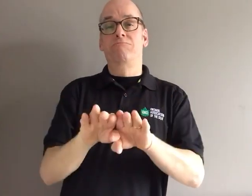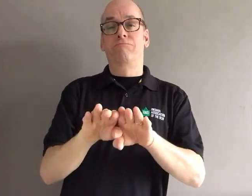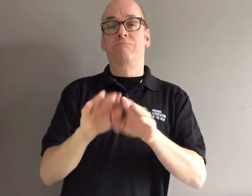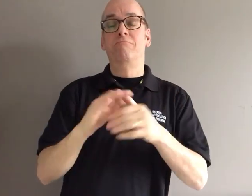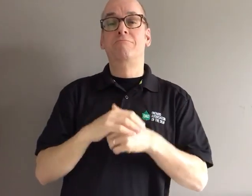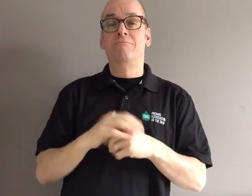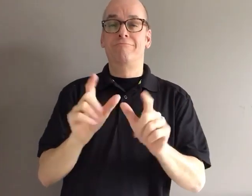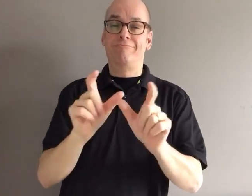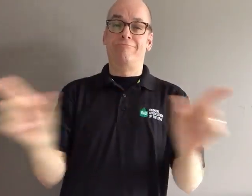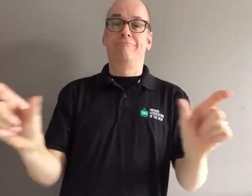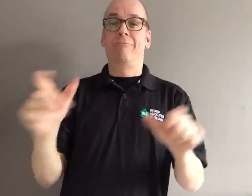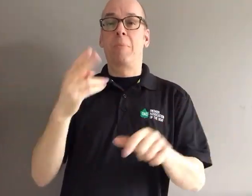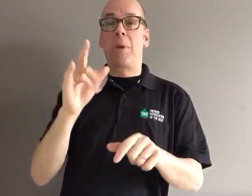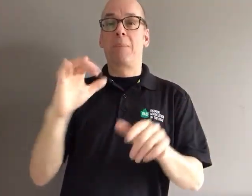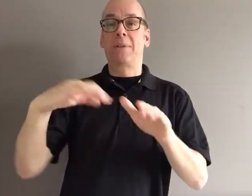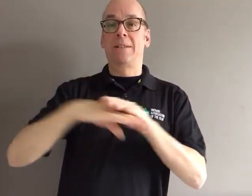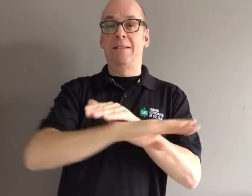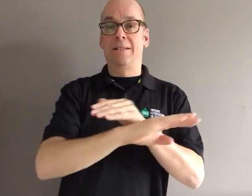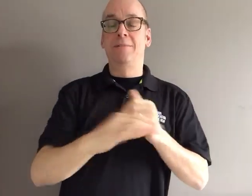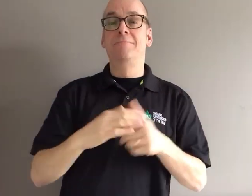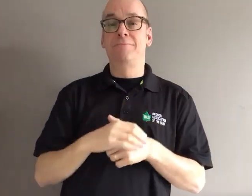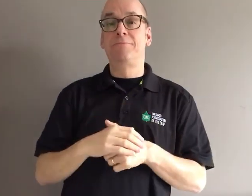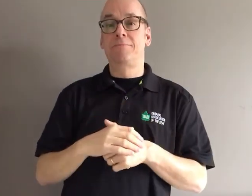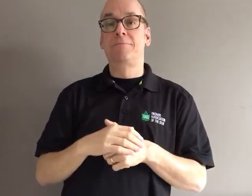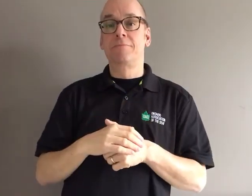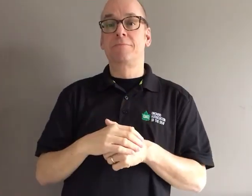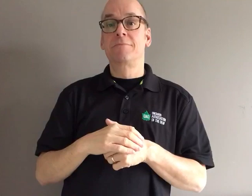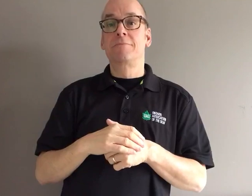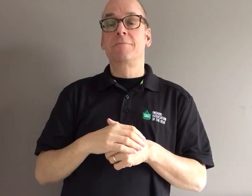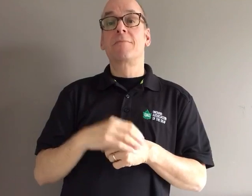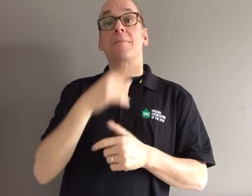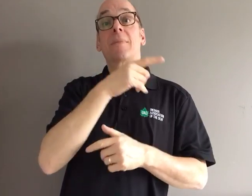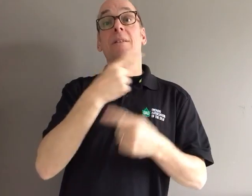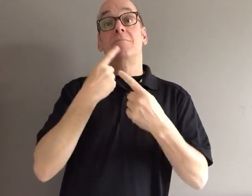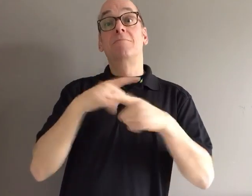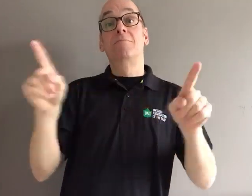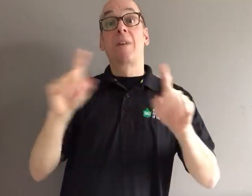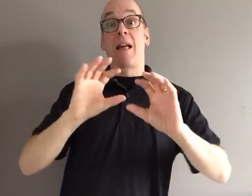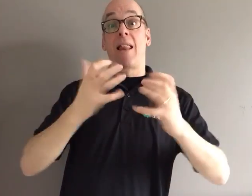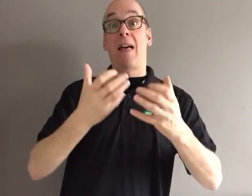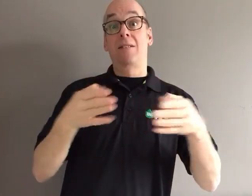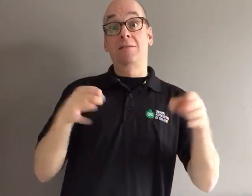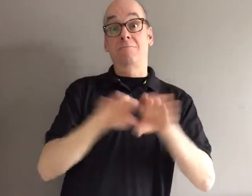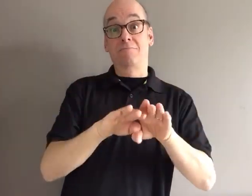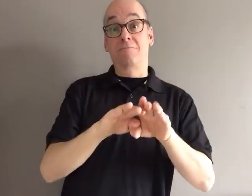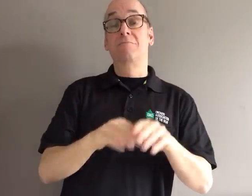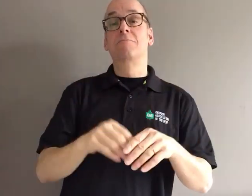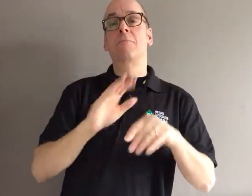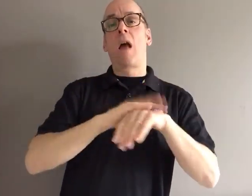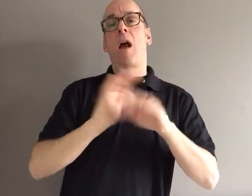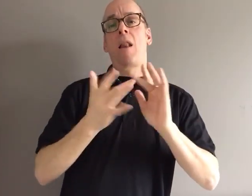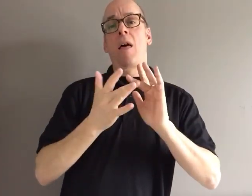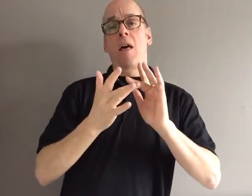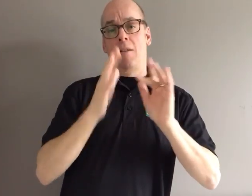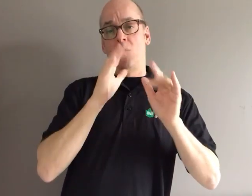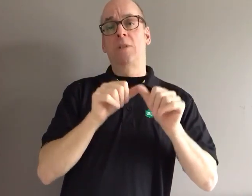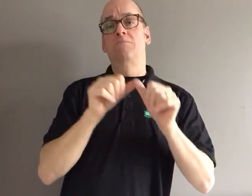and closed to the public. They plan to provide online